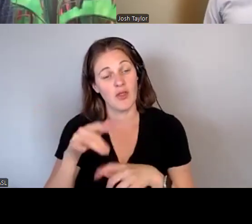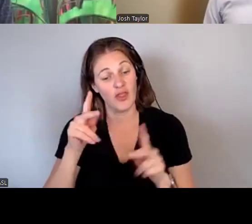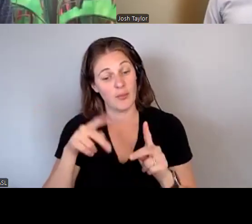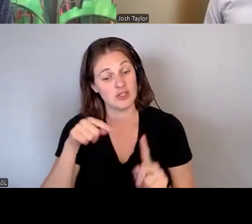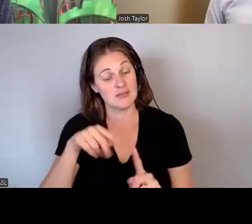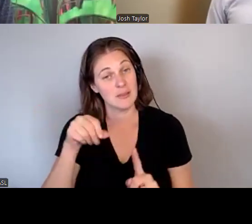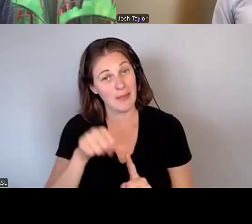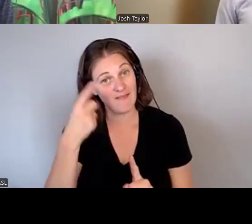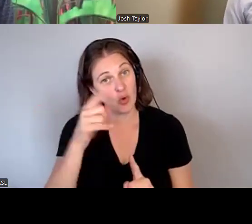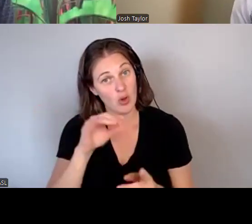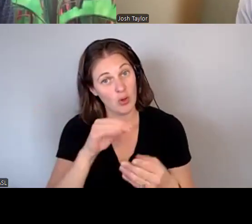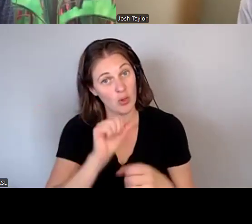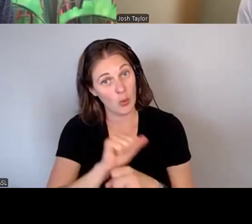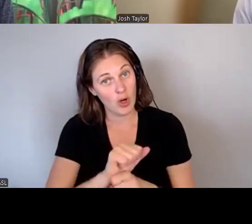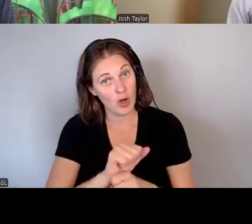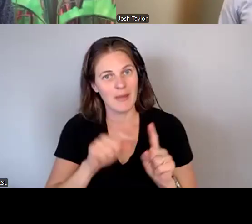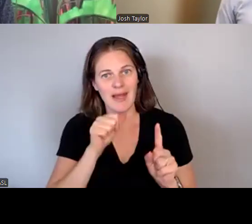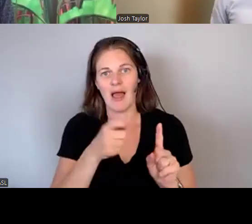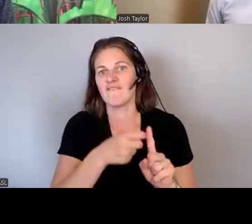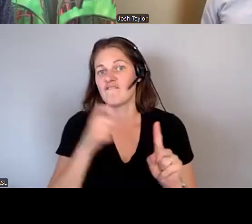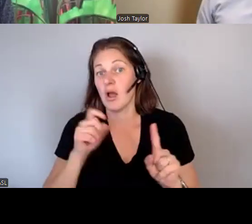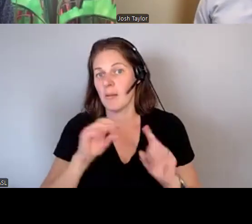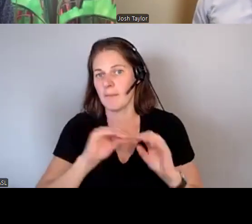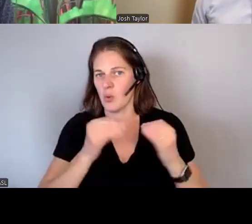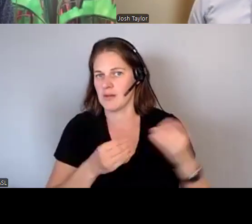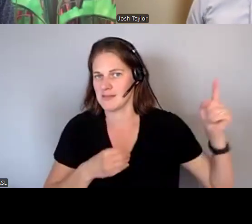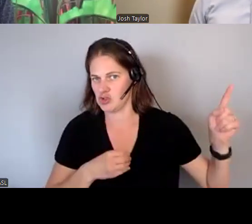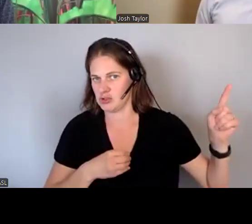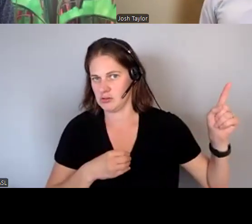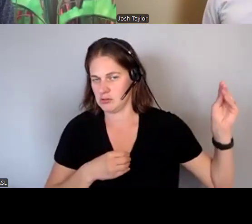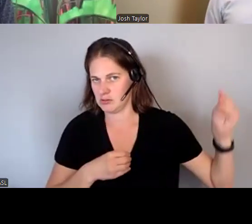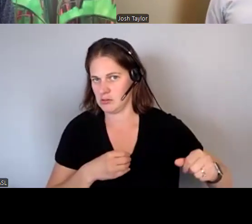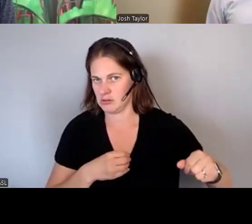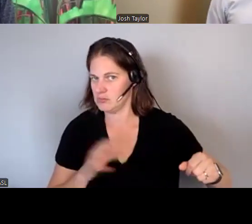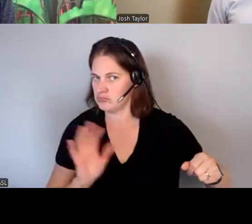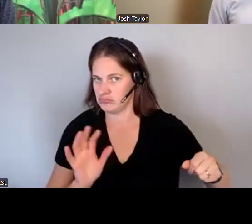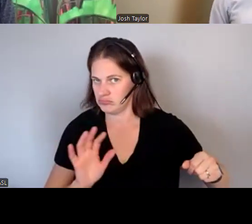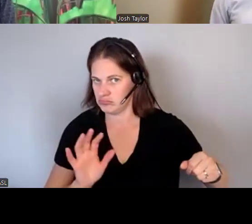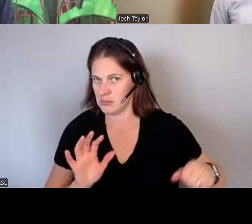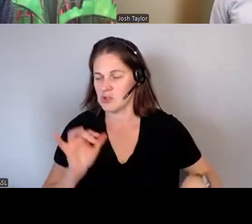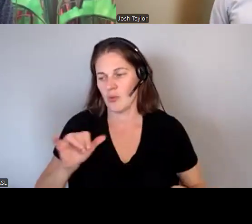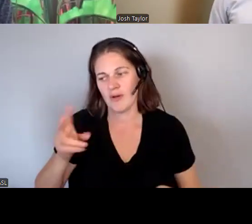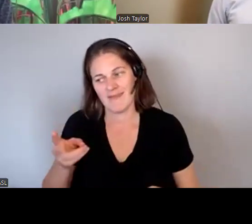but it doesn't come from the organization necessarily. And so some, you know, again, it's working with those VR counselors, working with those CRPs